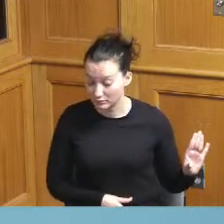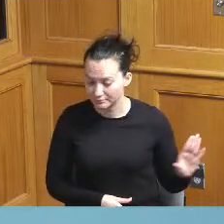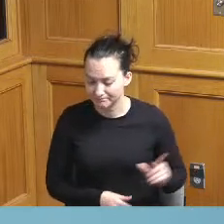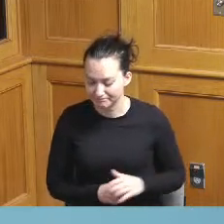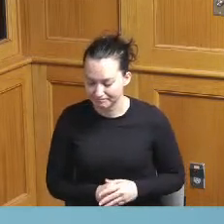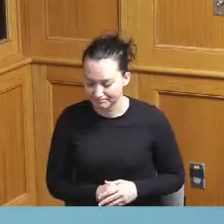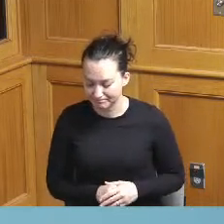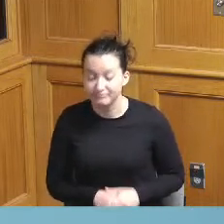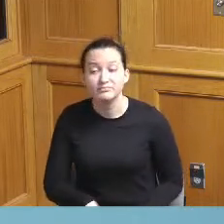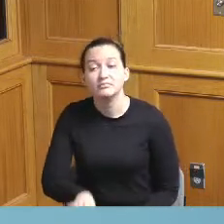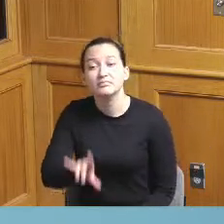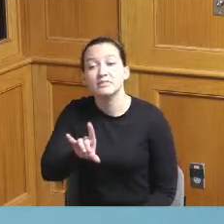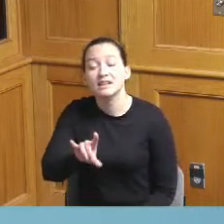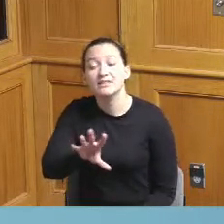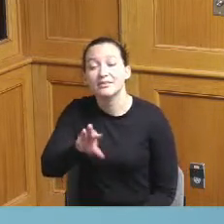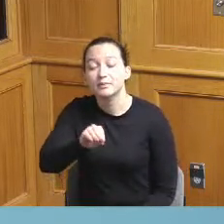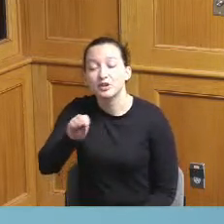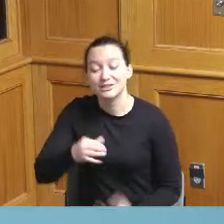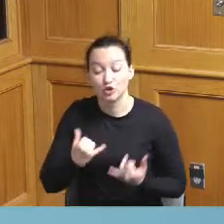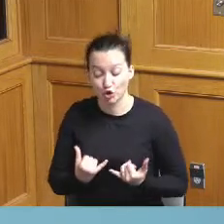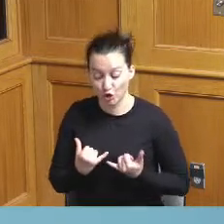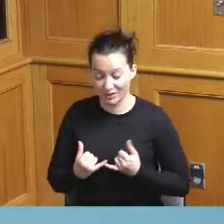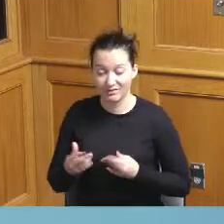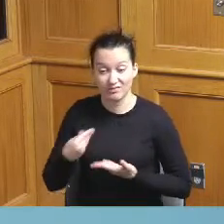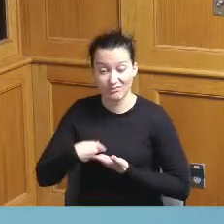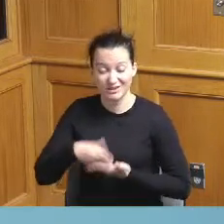85 percent of our current budget is Personnel specifically